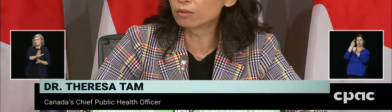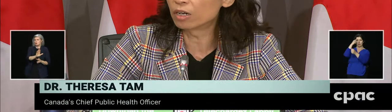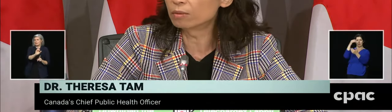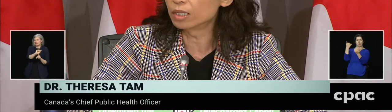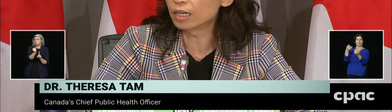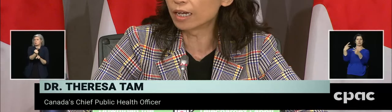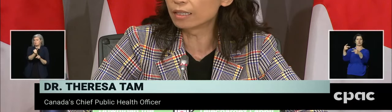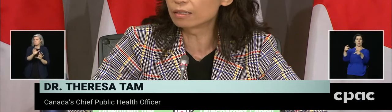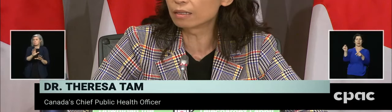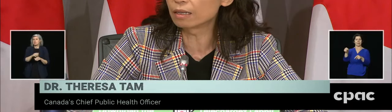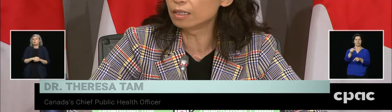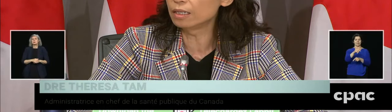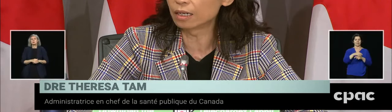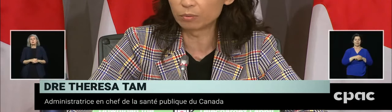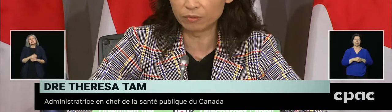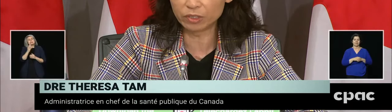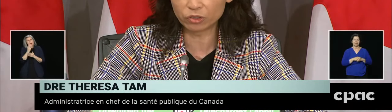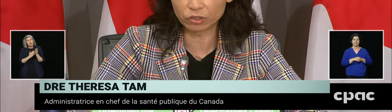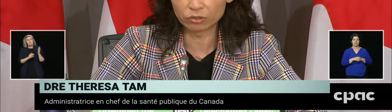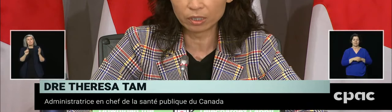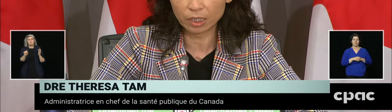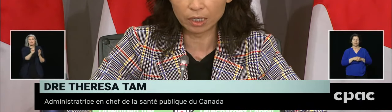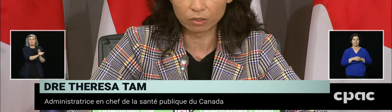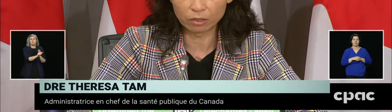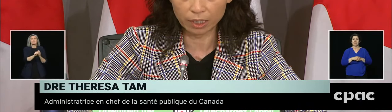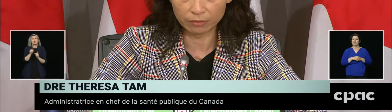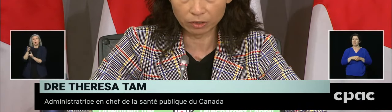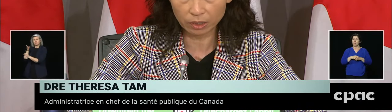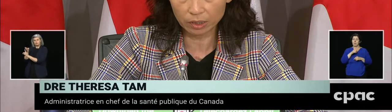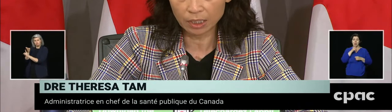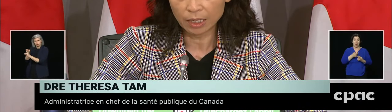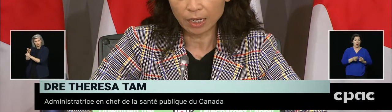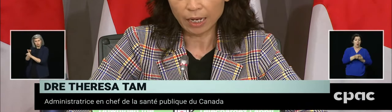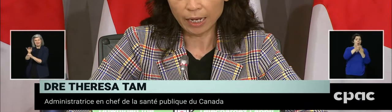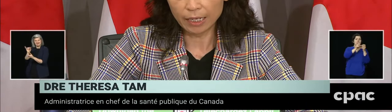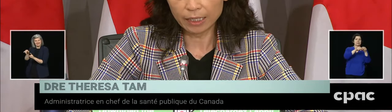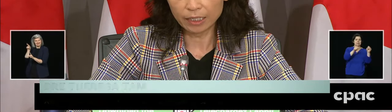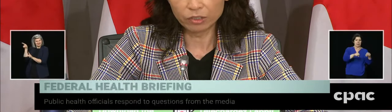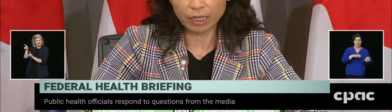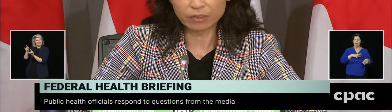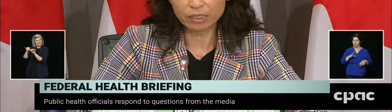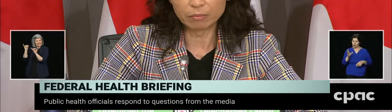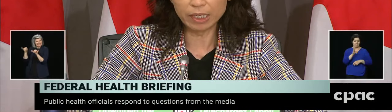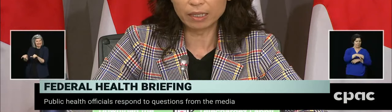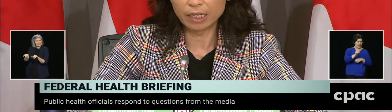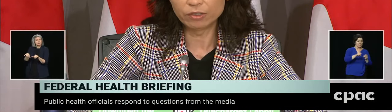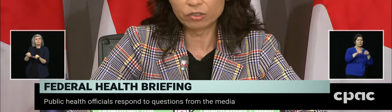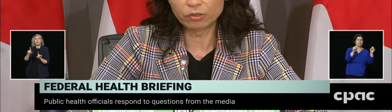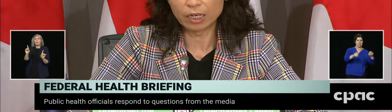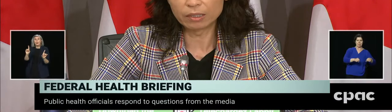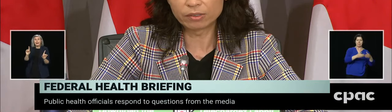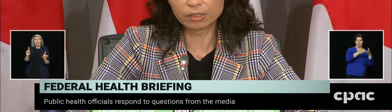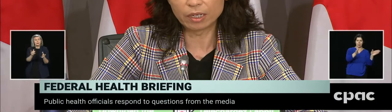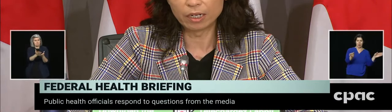NOT A SINGLE SYSTEM AS SUCH, BUT PEOPLE HAVE USED PANORAMA OR THE EQUIVALENT TO PANORAMA AT THE